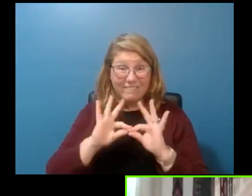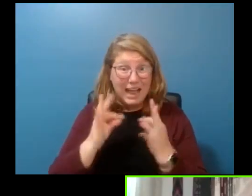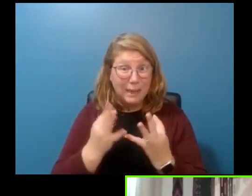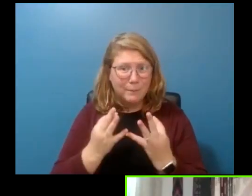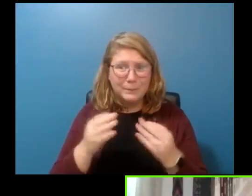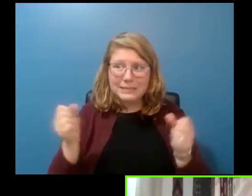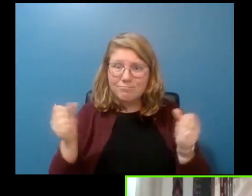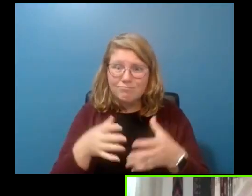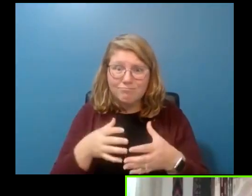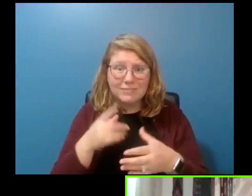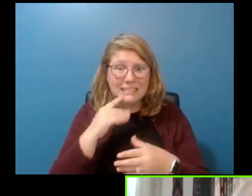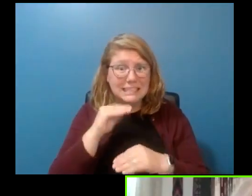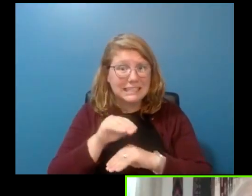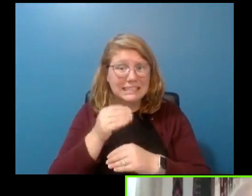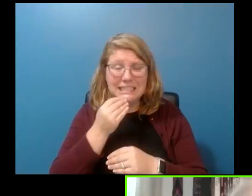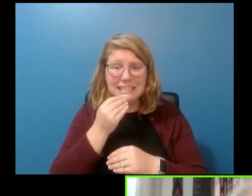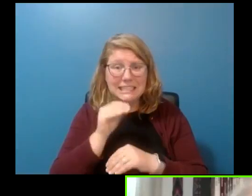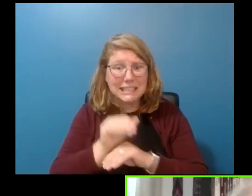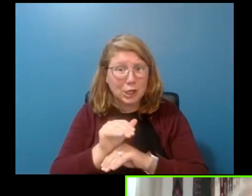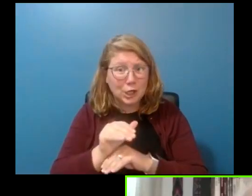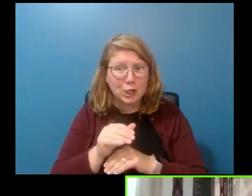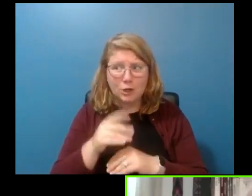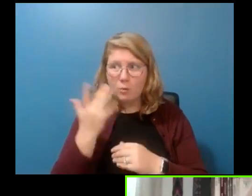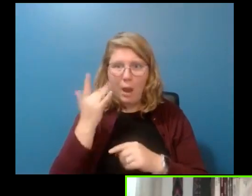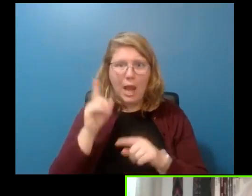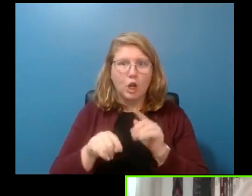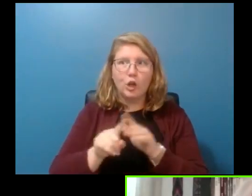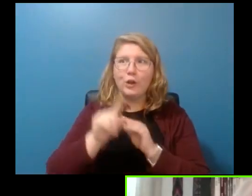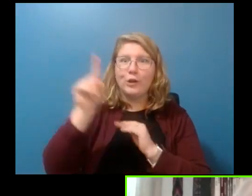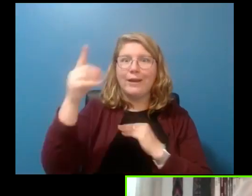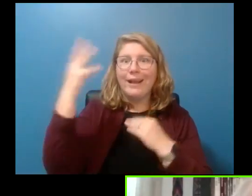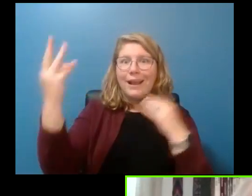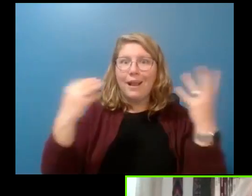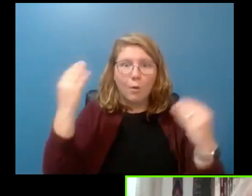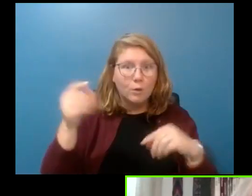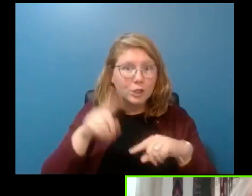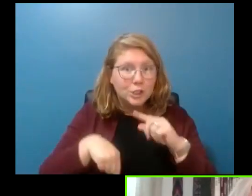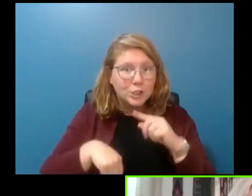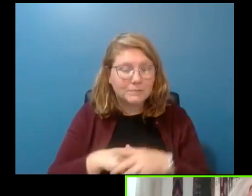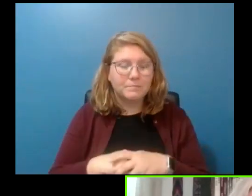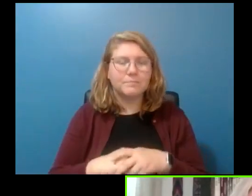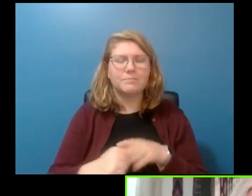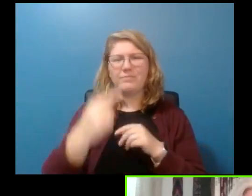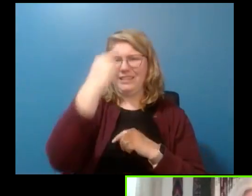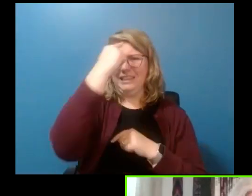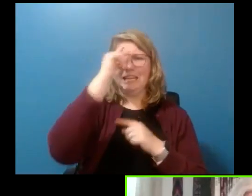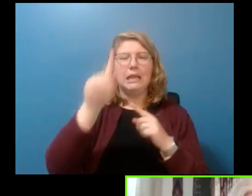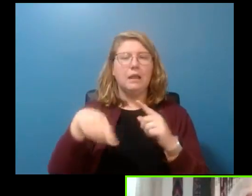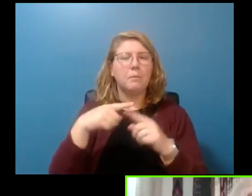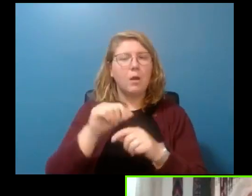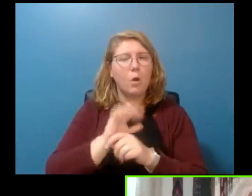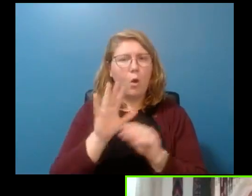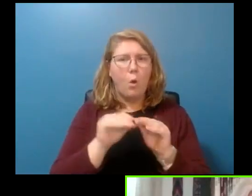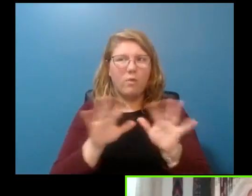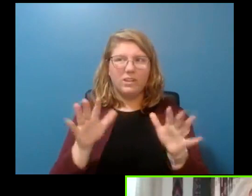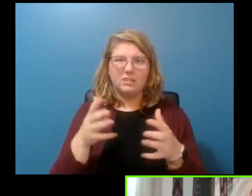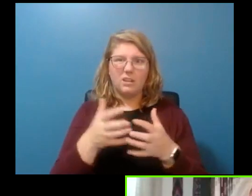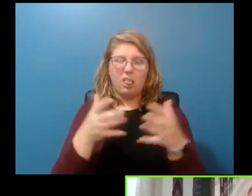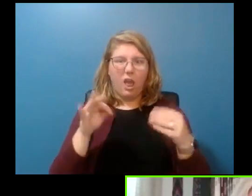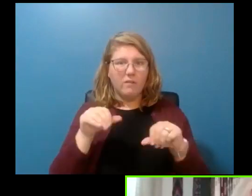of us had a day or two or week with anxiety or depression. We cannot have not felt those things during this time.